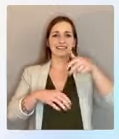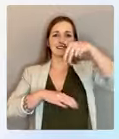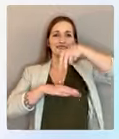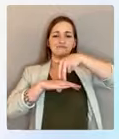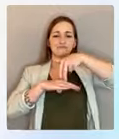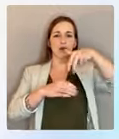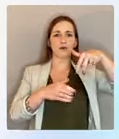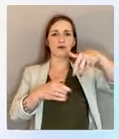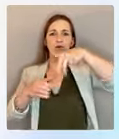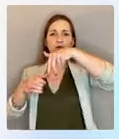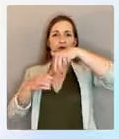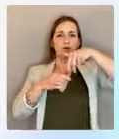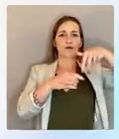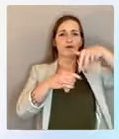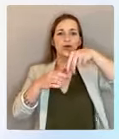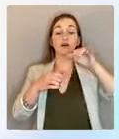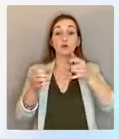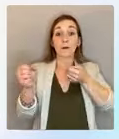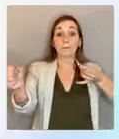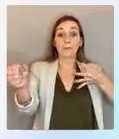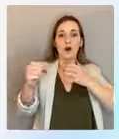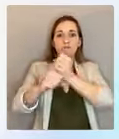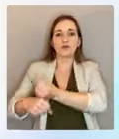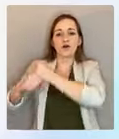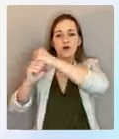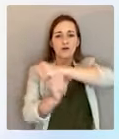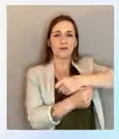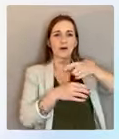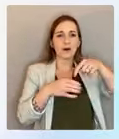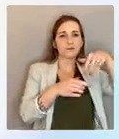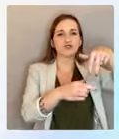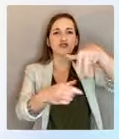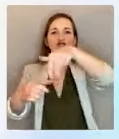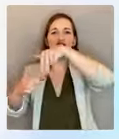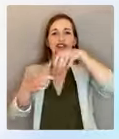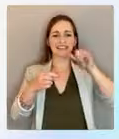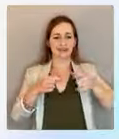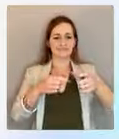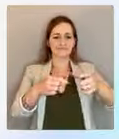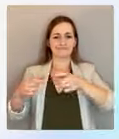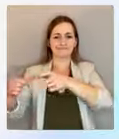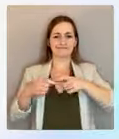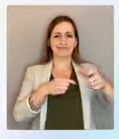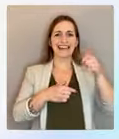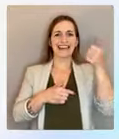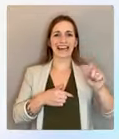and you use your bow as a ski pole to slowly push yourself in any direction. And as you build up momentum,